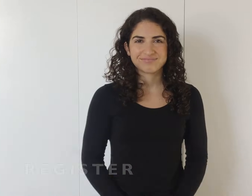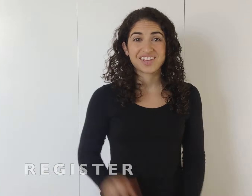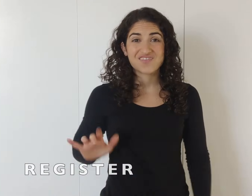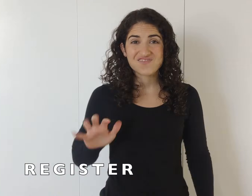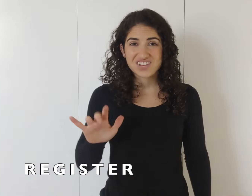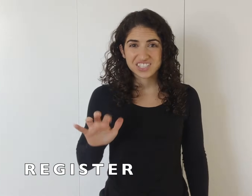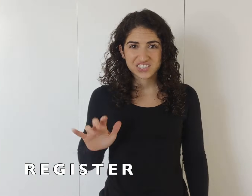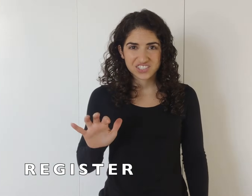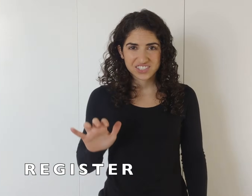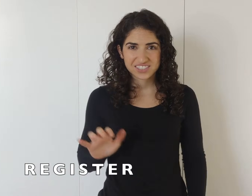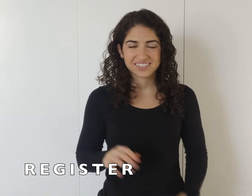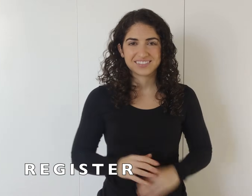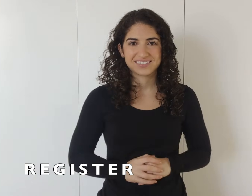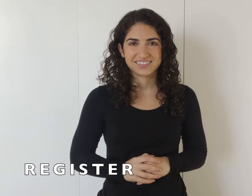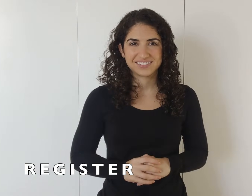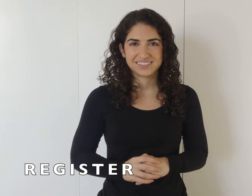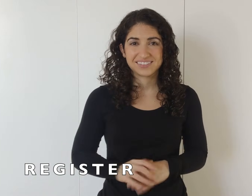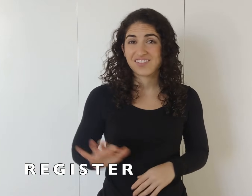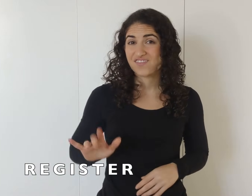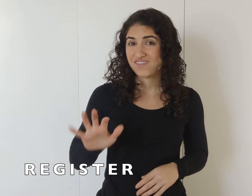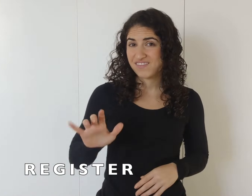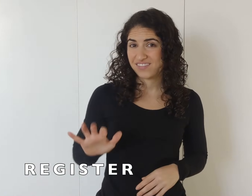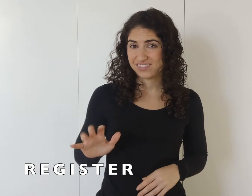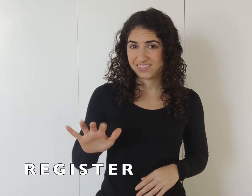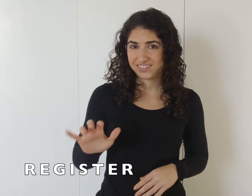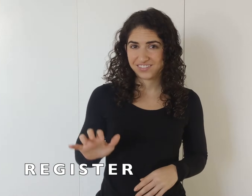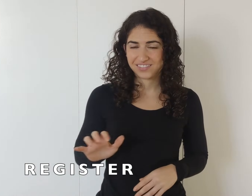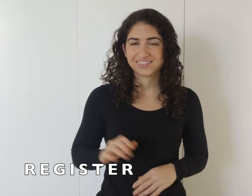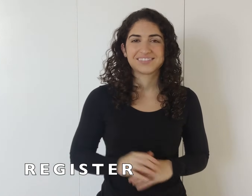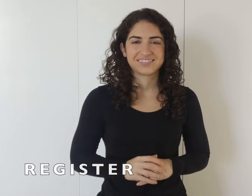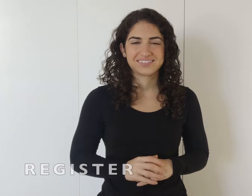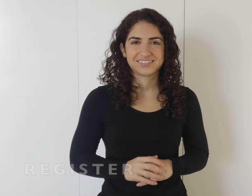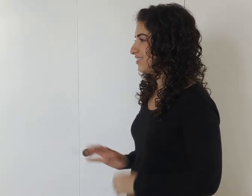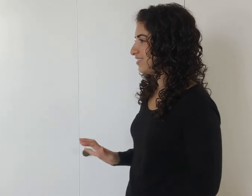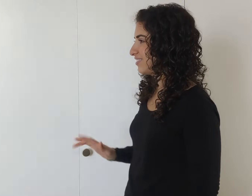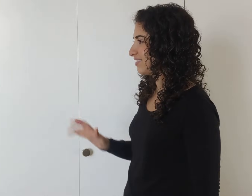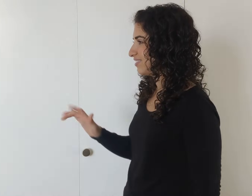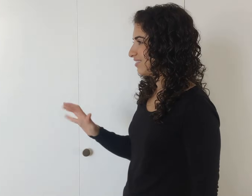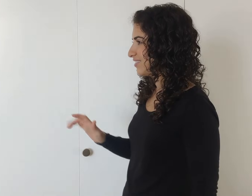REGISTER